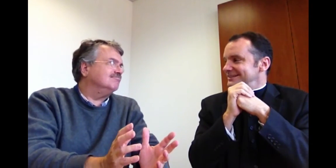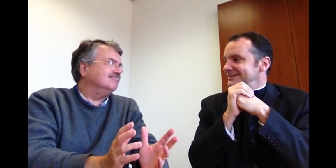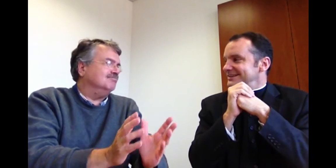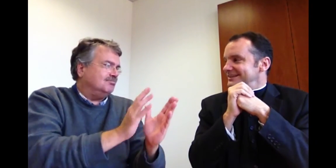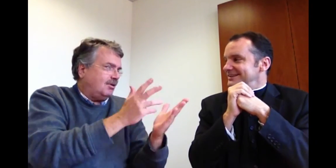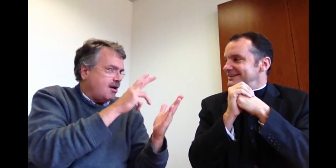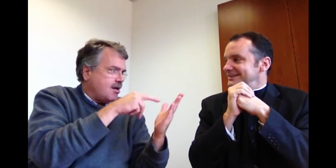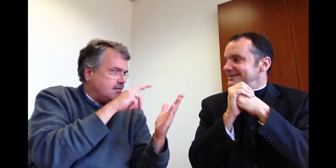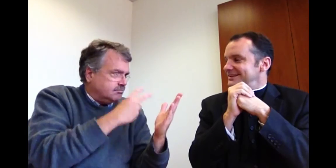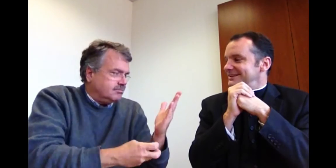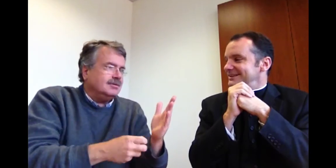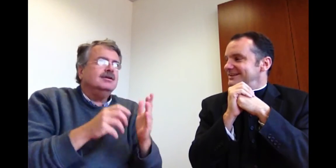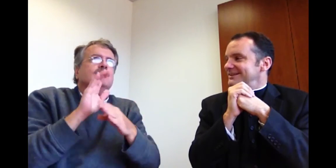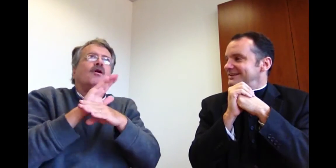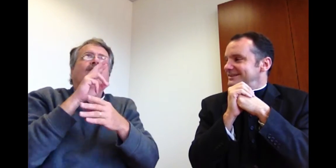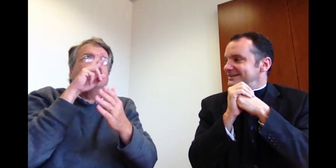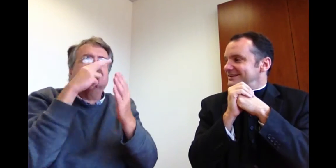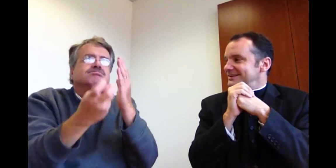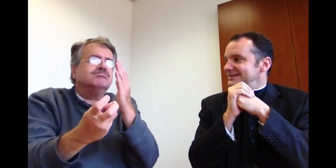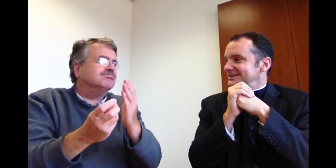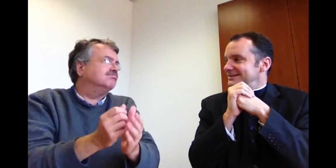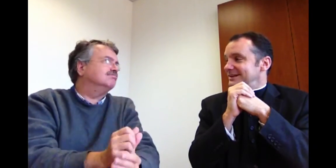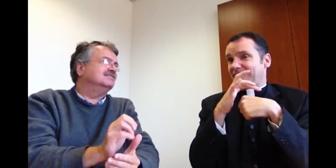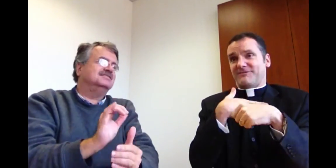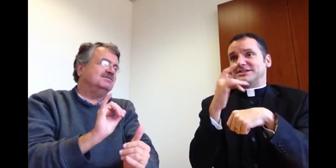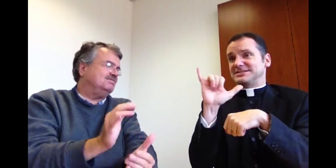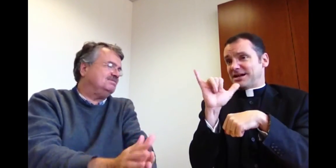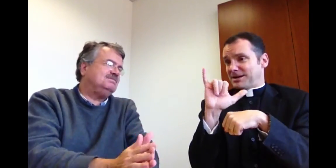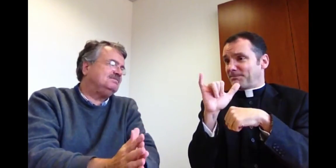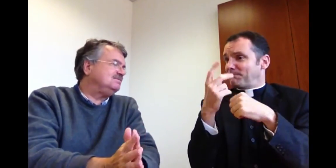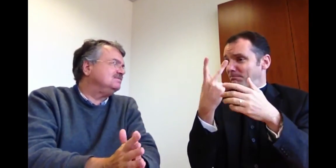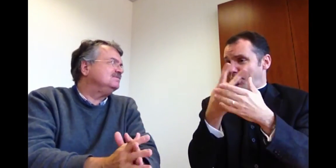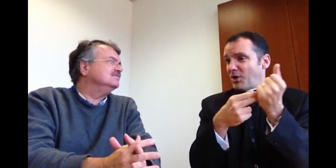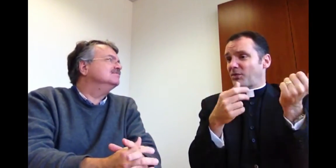You were totally immersed in the book just as I was too with the movie! I felt immersed in both.